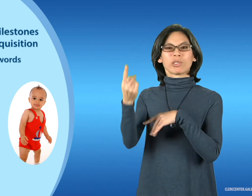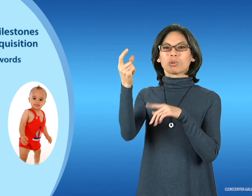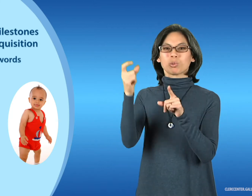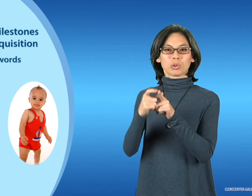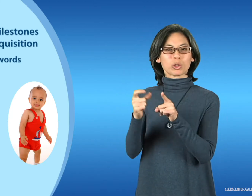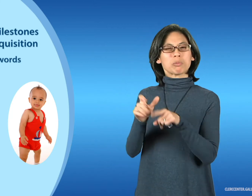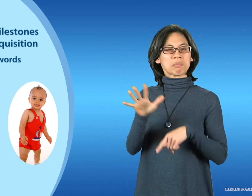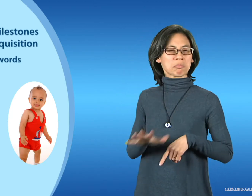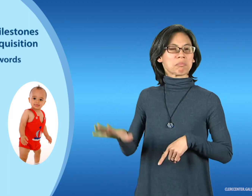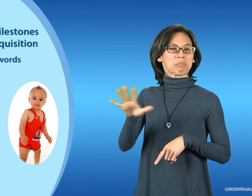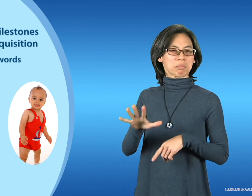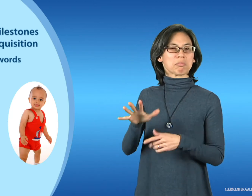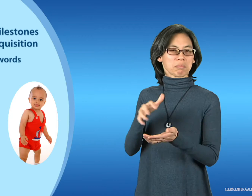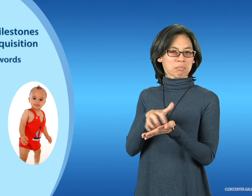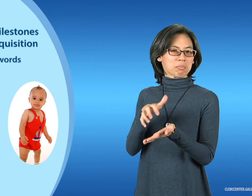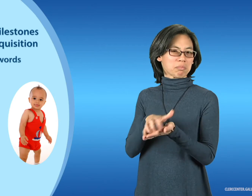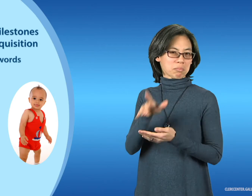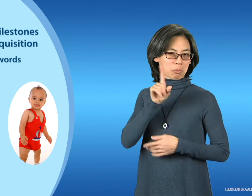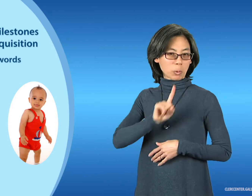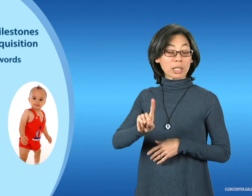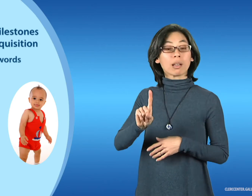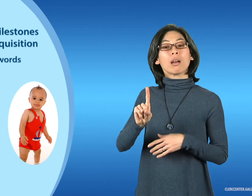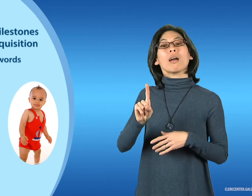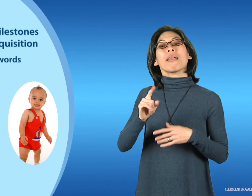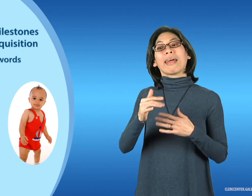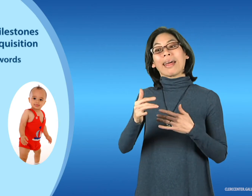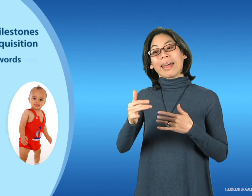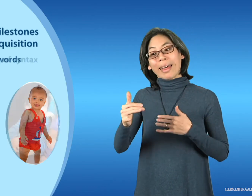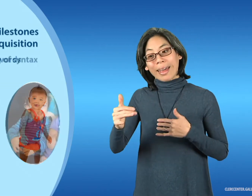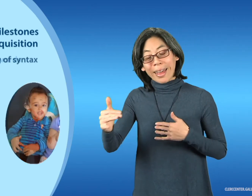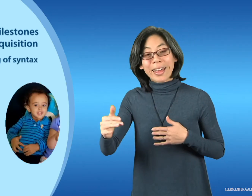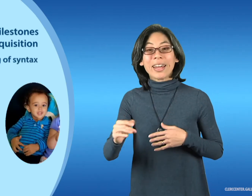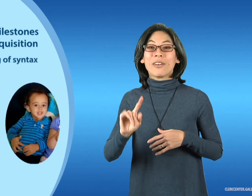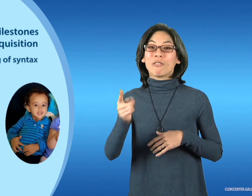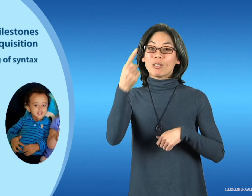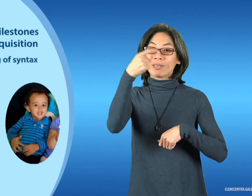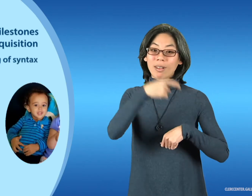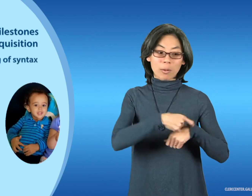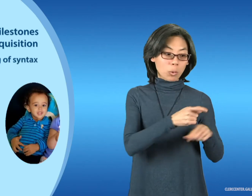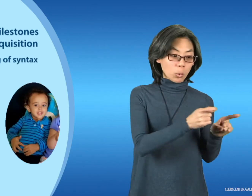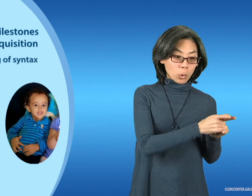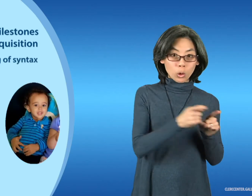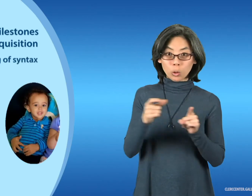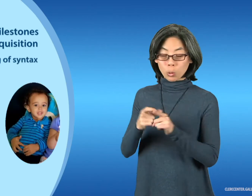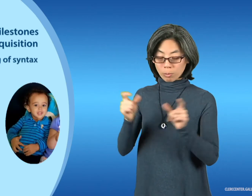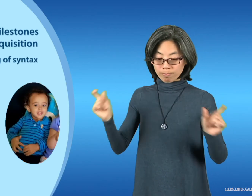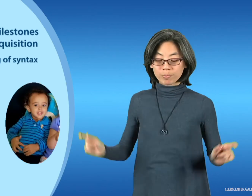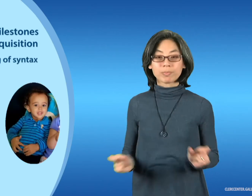the first word comes in about that time. Then we have the first time that children